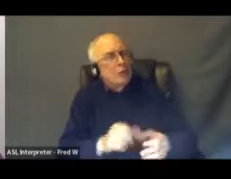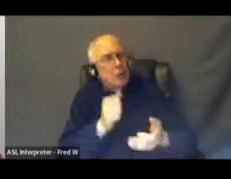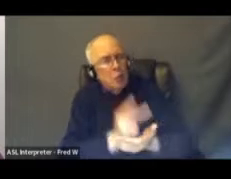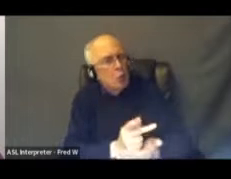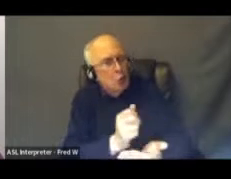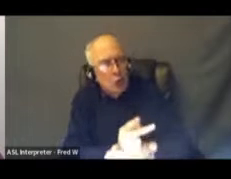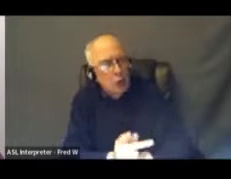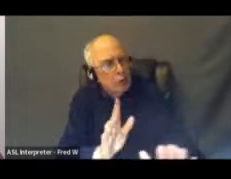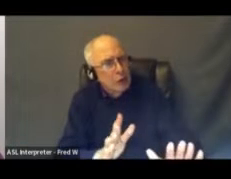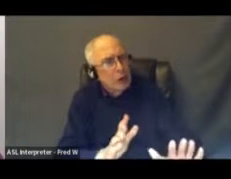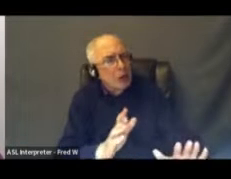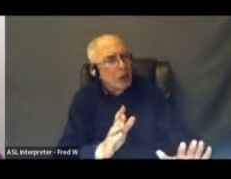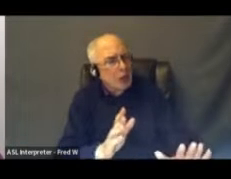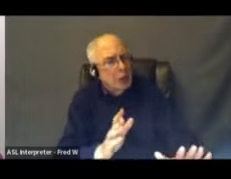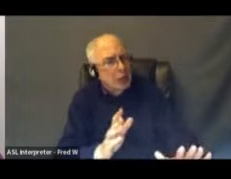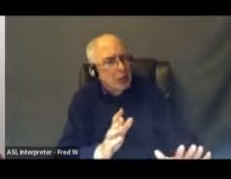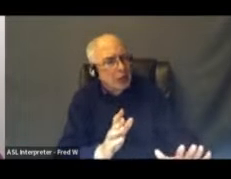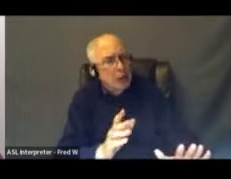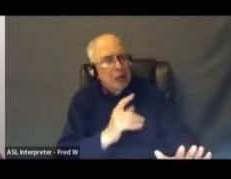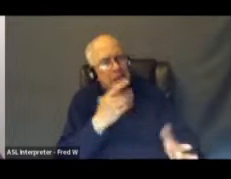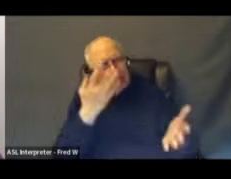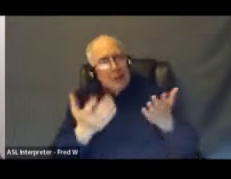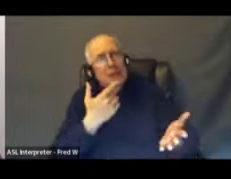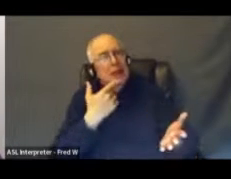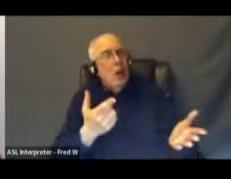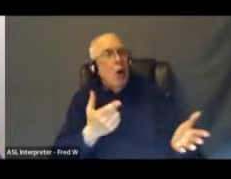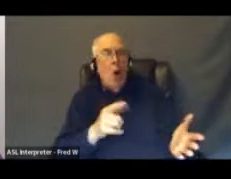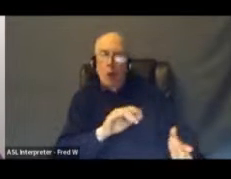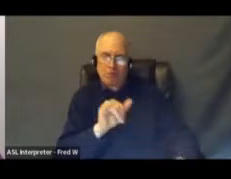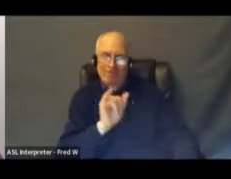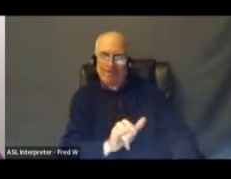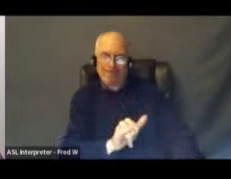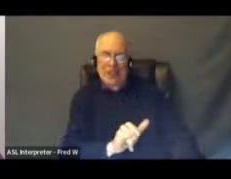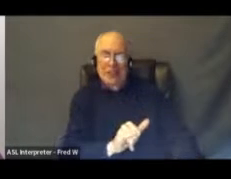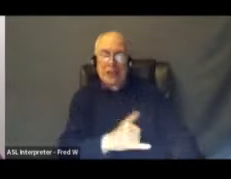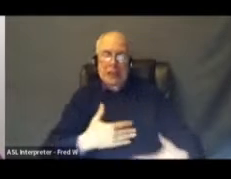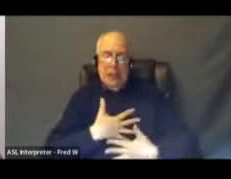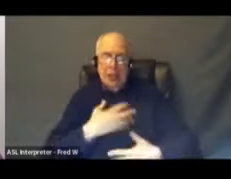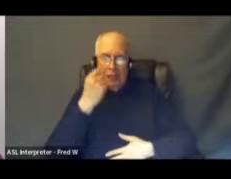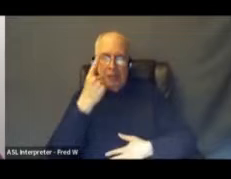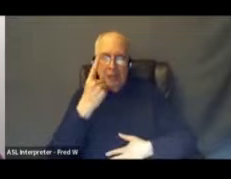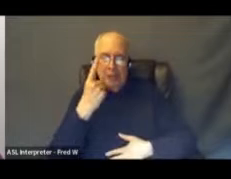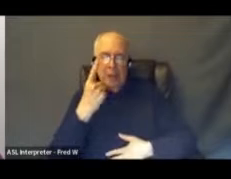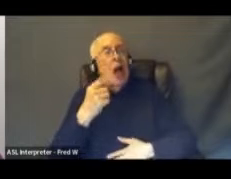Simple things like That sounds scary. And please remember, brain breaks. That's what we call here at the Brain Injury